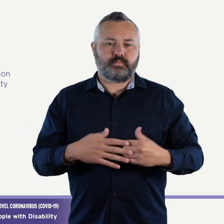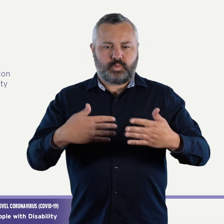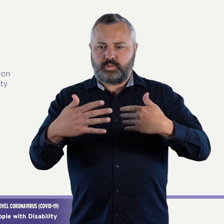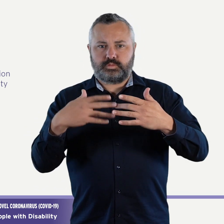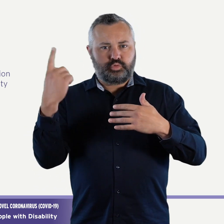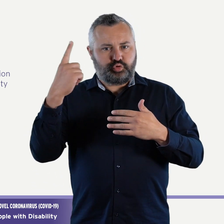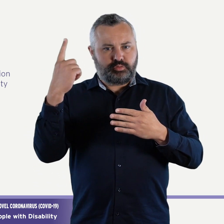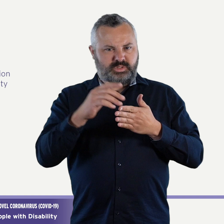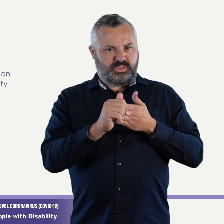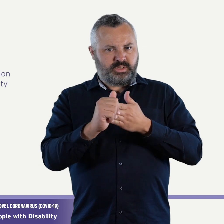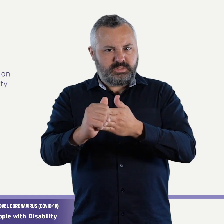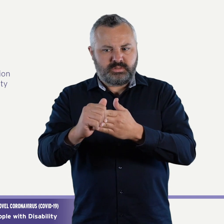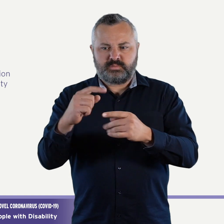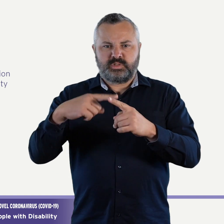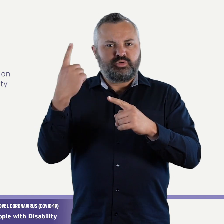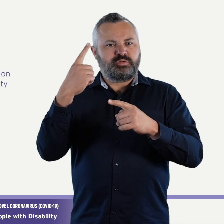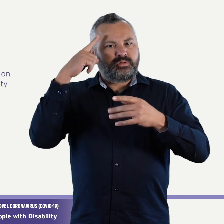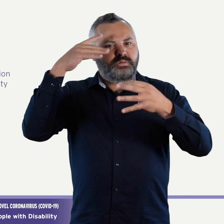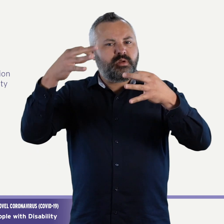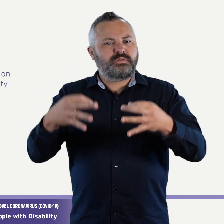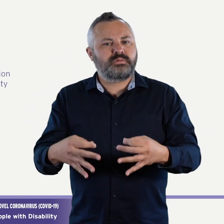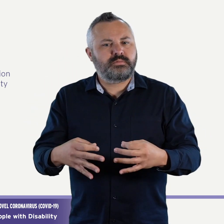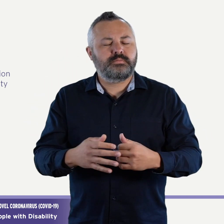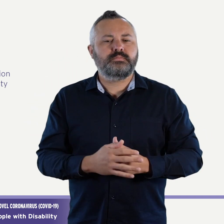Establishing leadership and decision making.